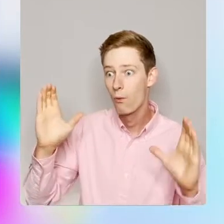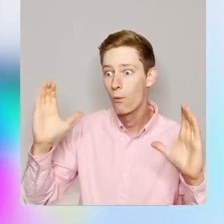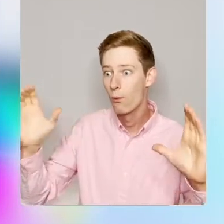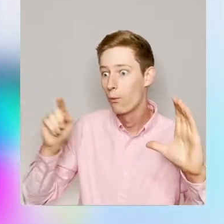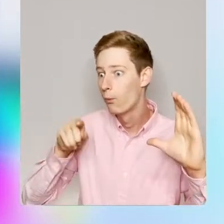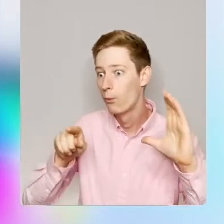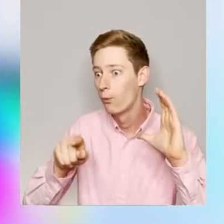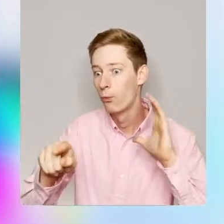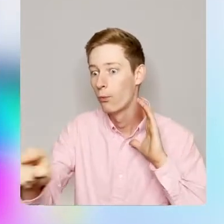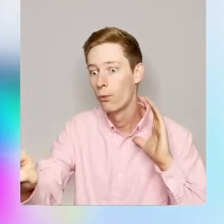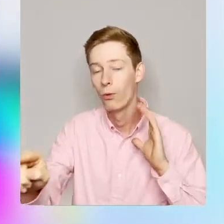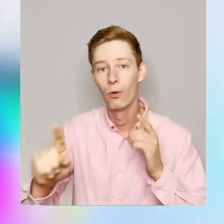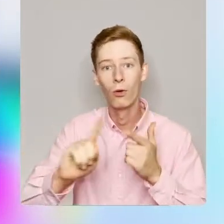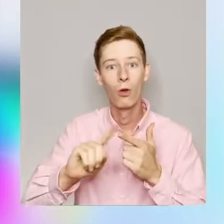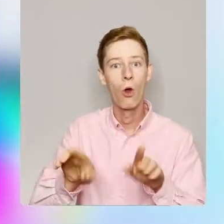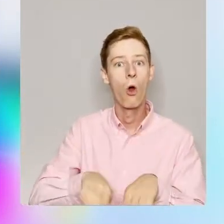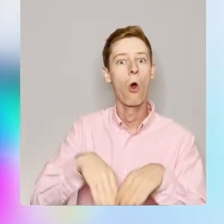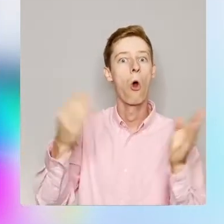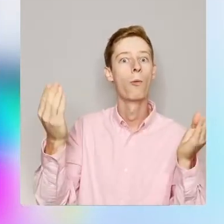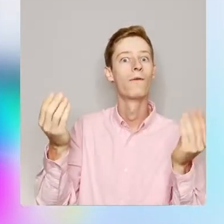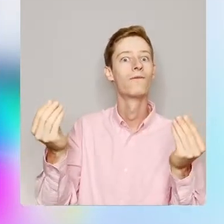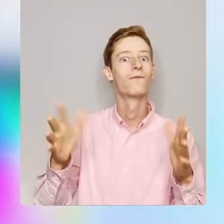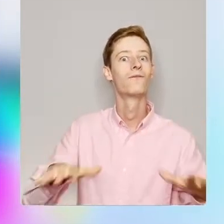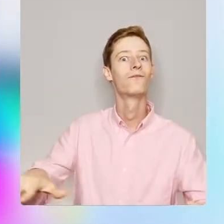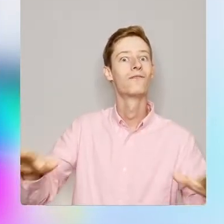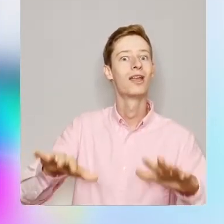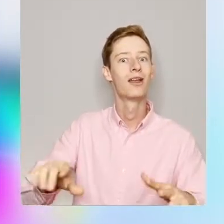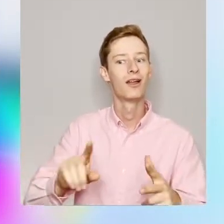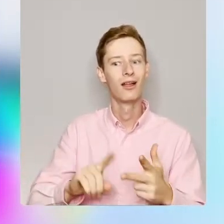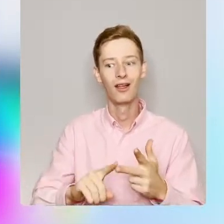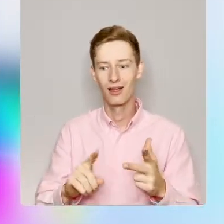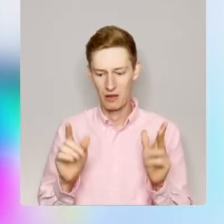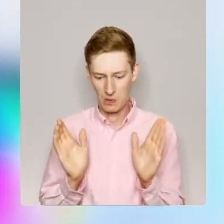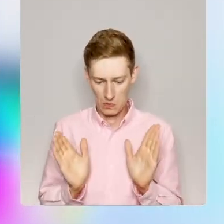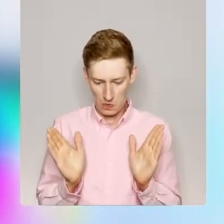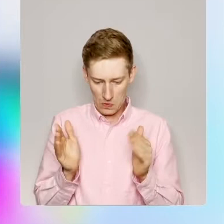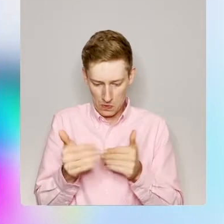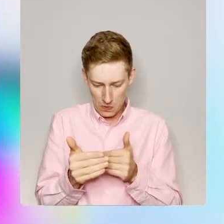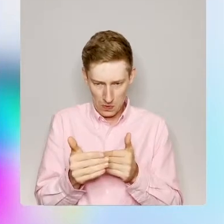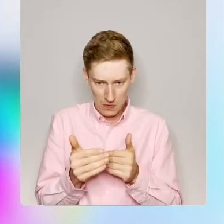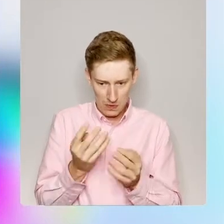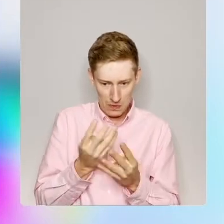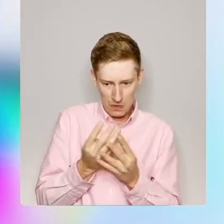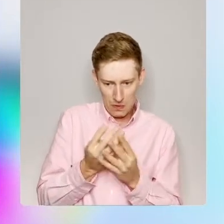An open field? A padded cell? How big is it? What materials is it made of?